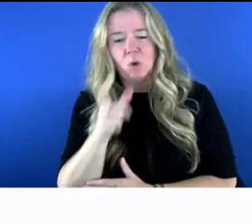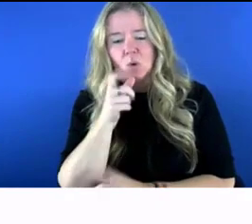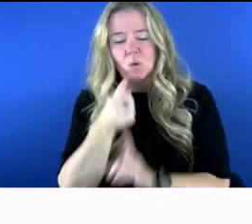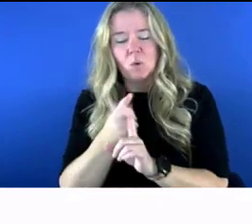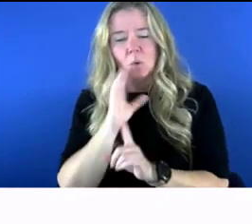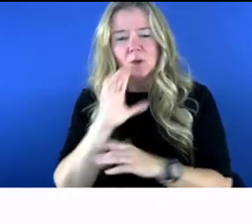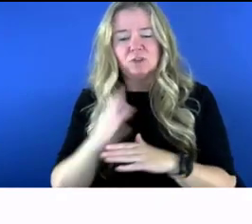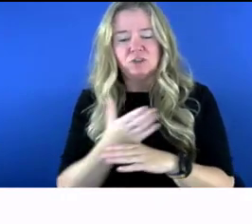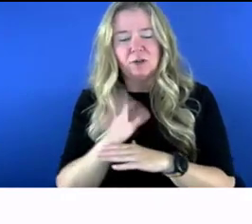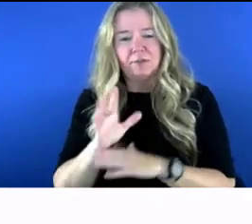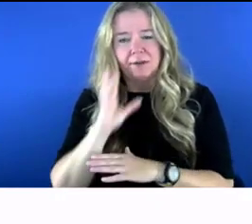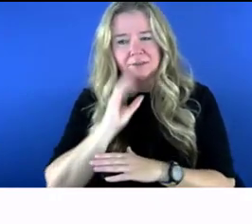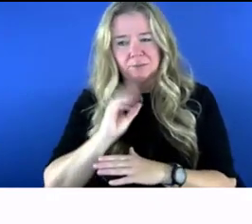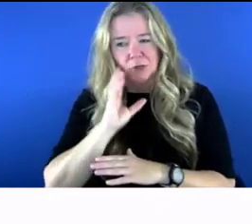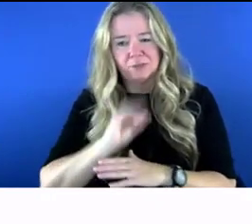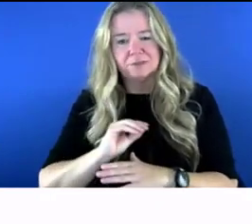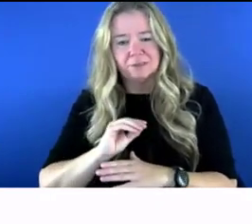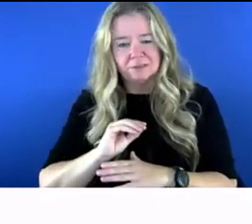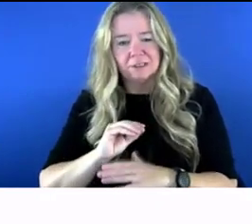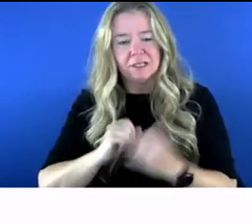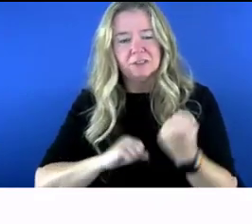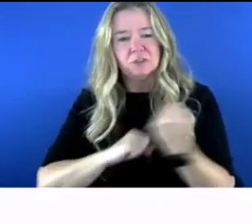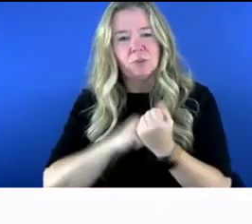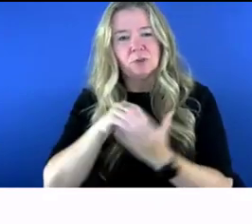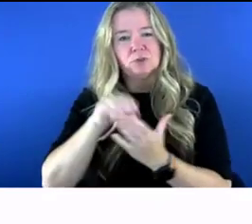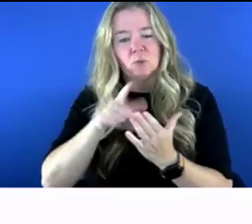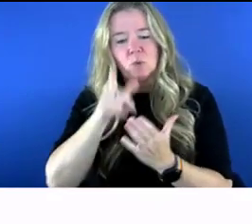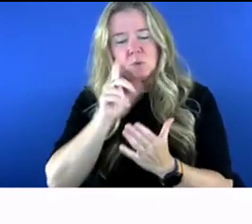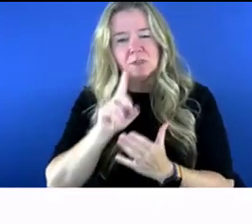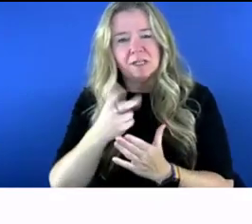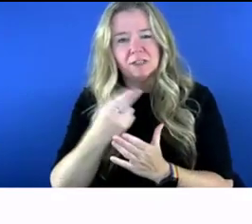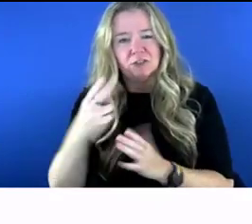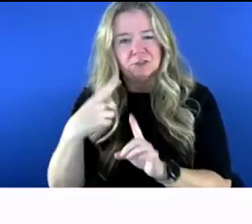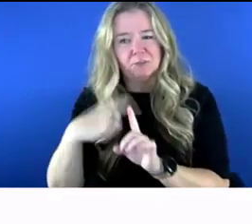their experiences supporting students who are DHH+